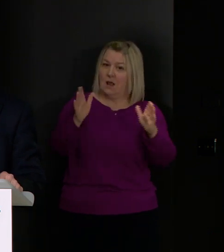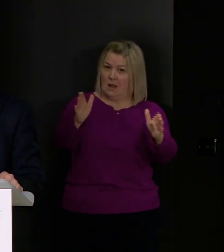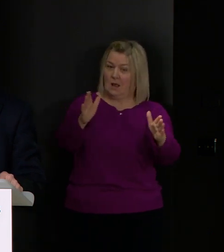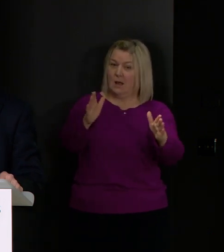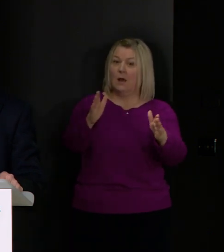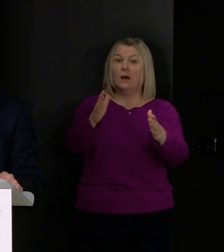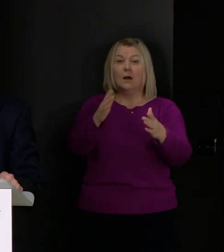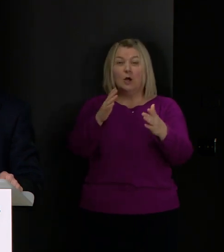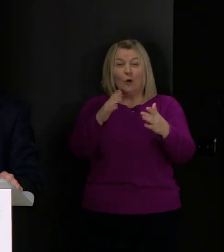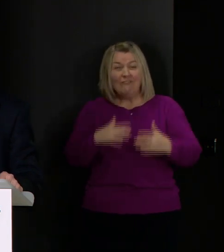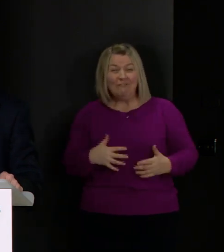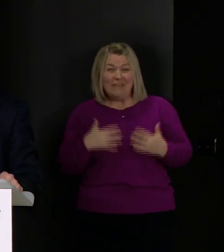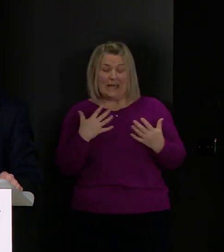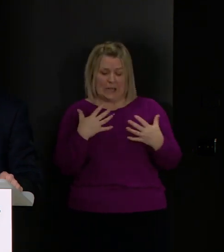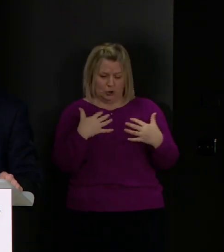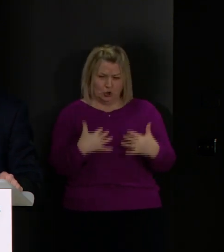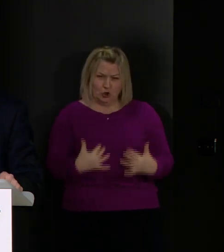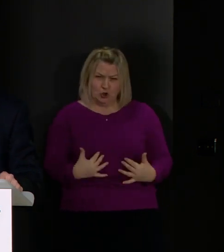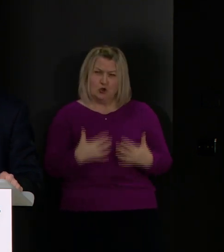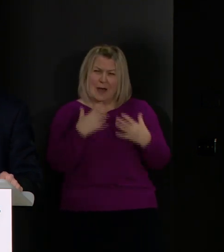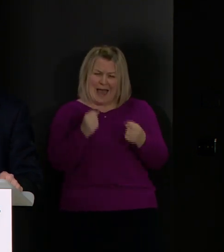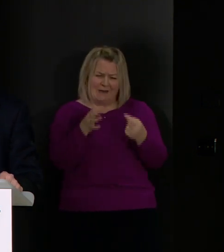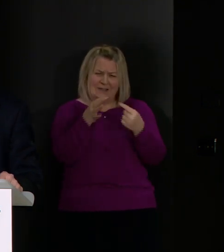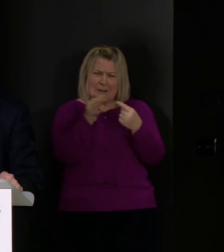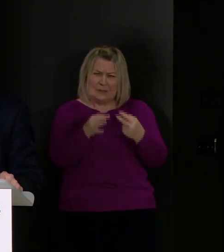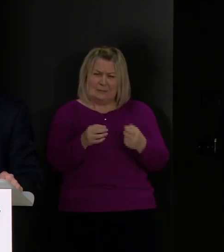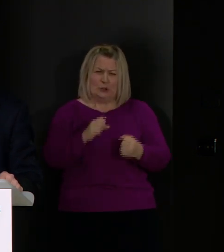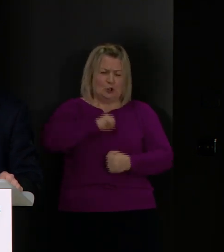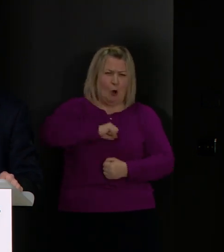symptoms that you're concerned about I do not want you to sit at home